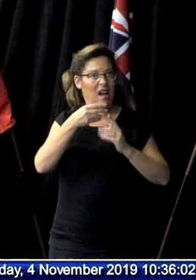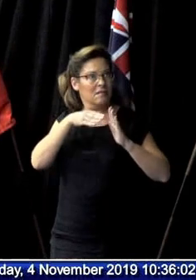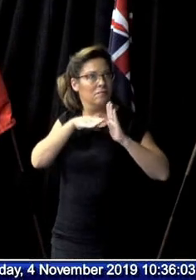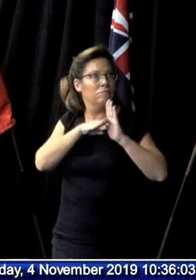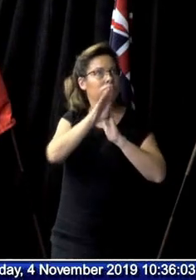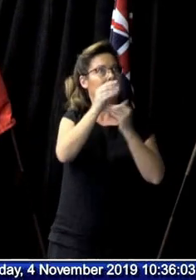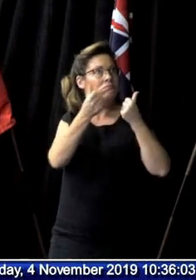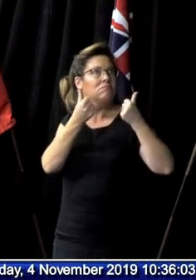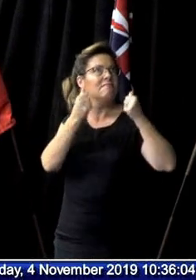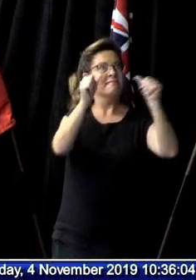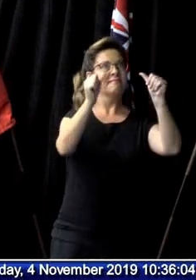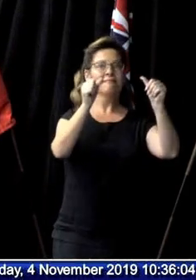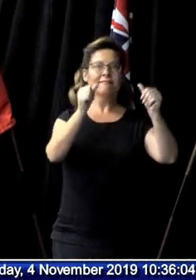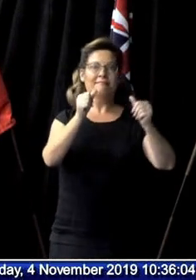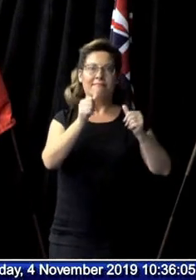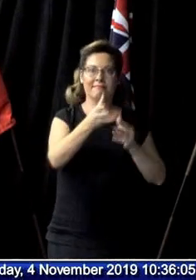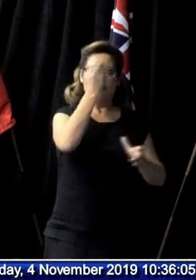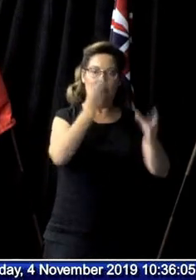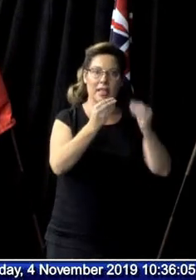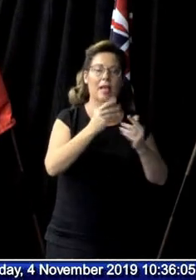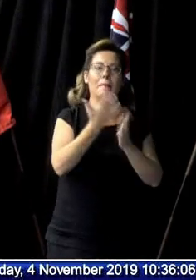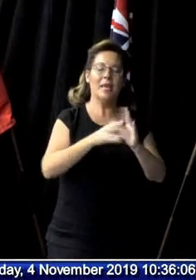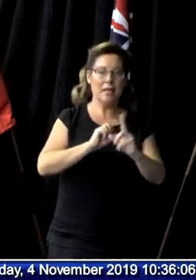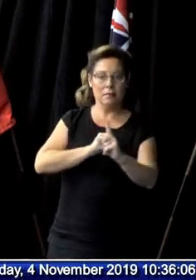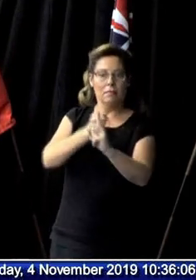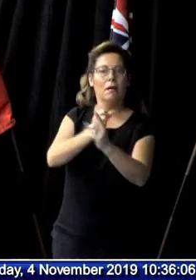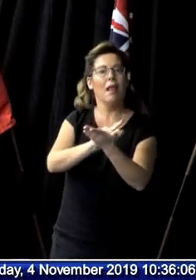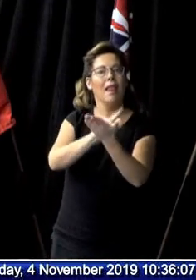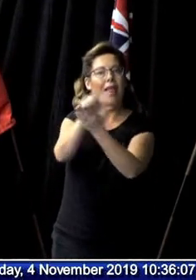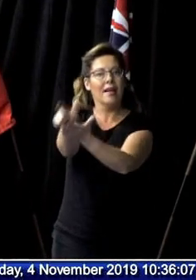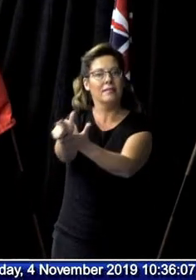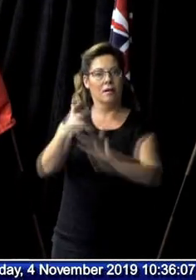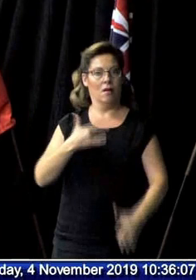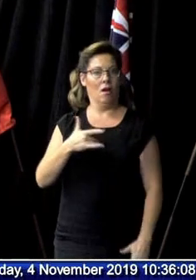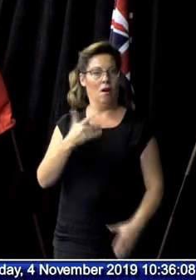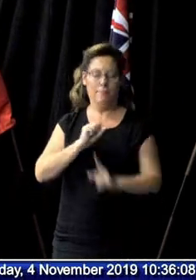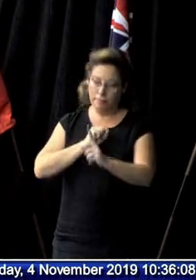vocational potential, may be profoundly disadvantaged later in life.